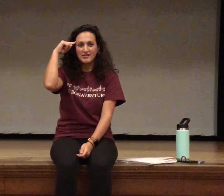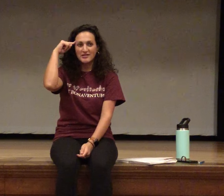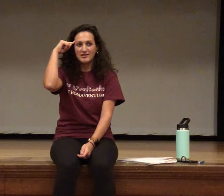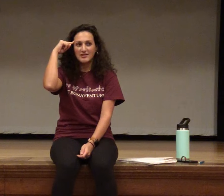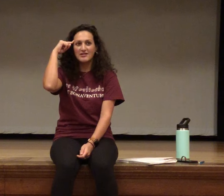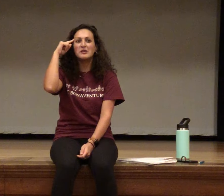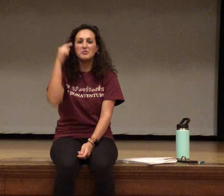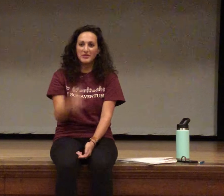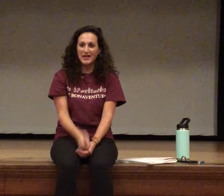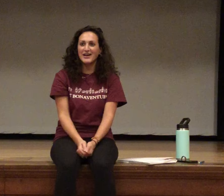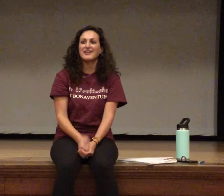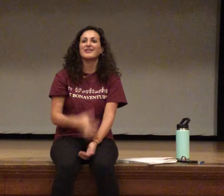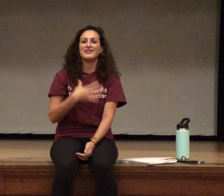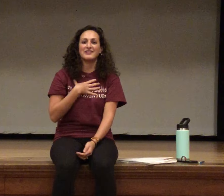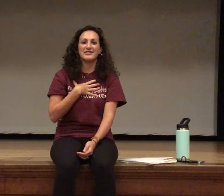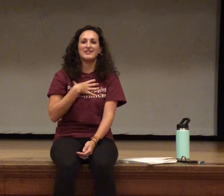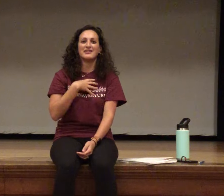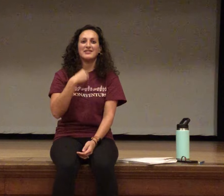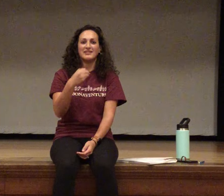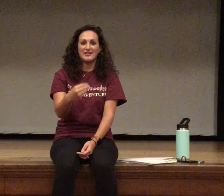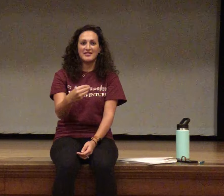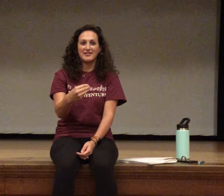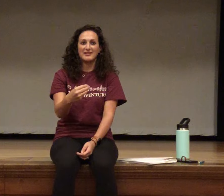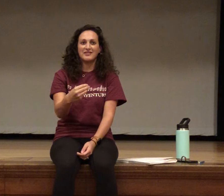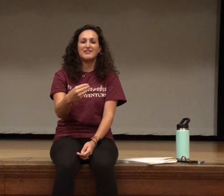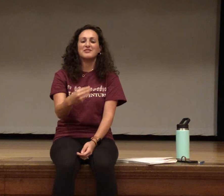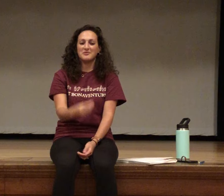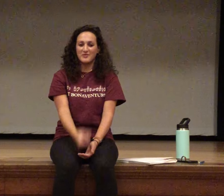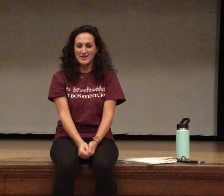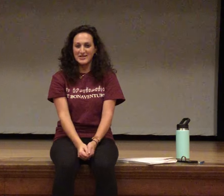black White